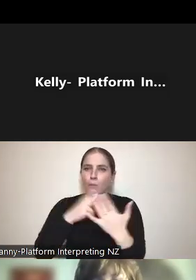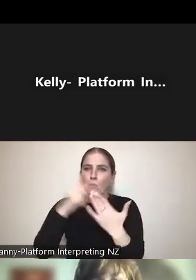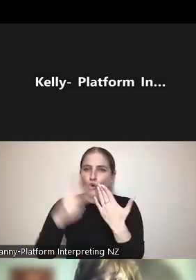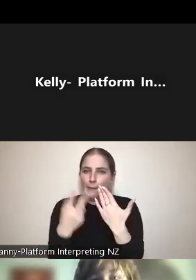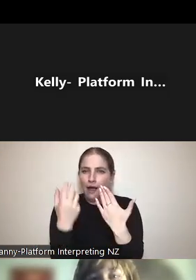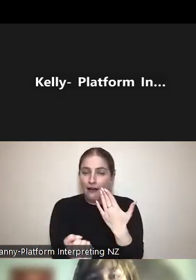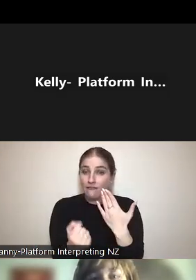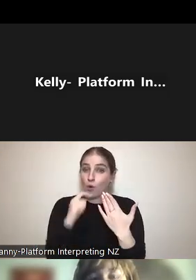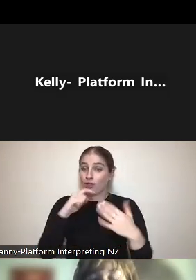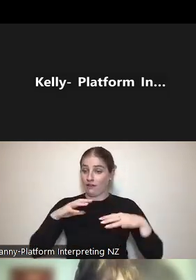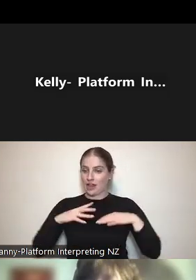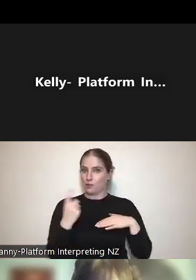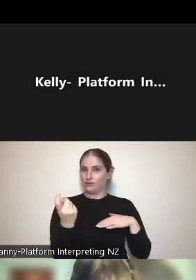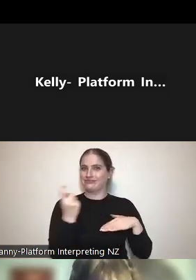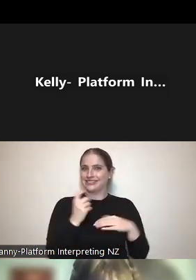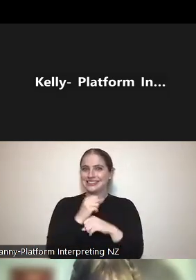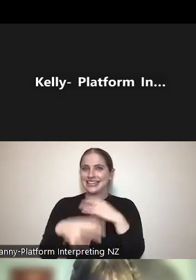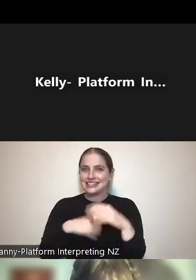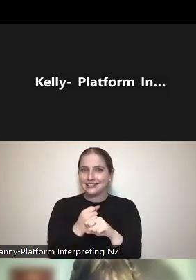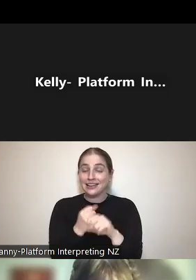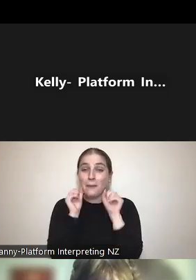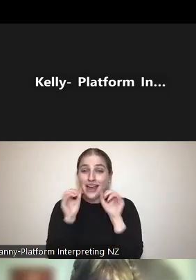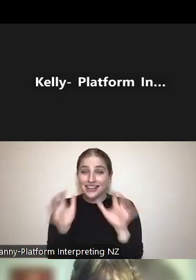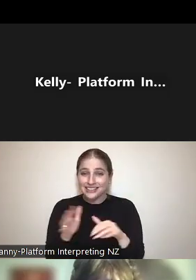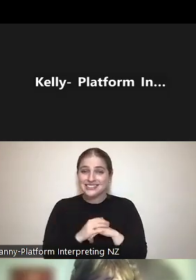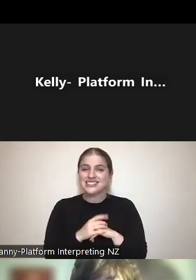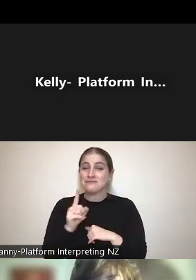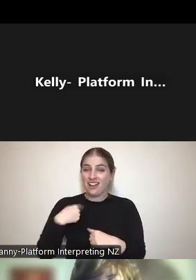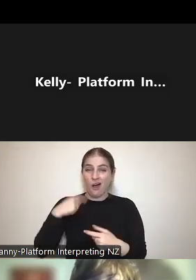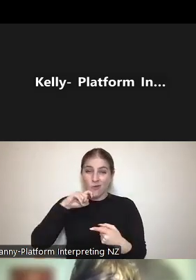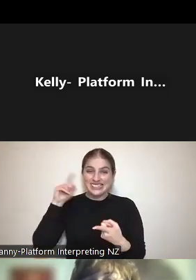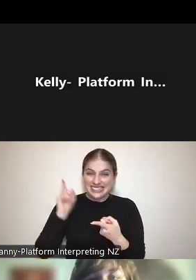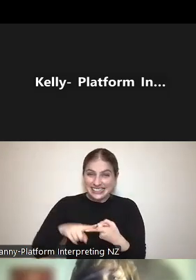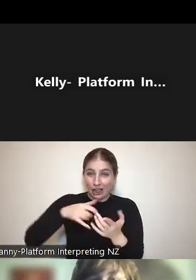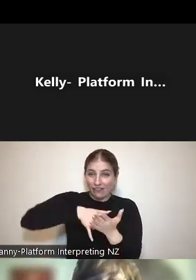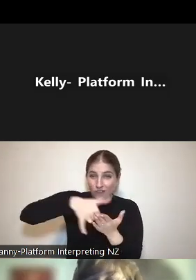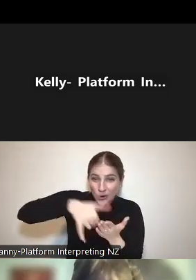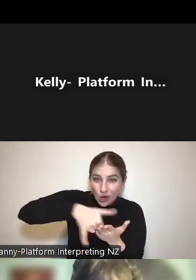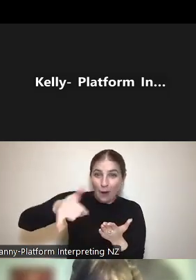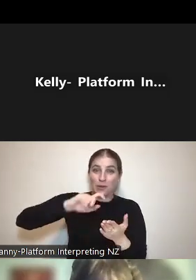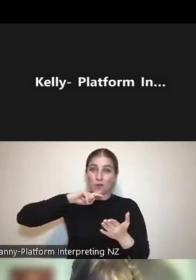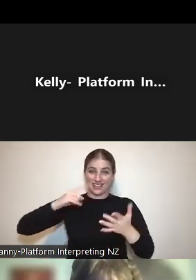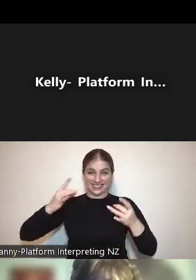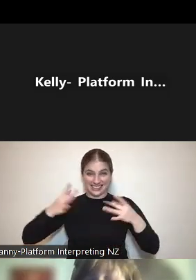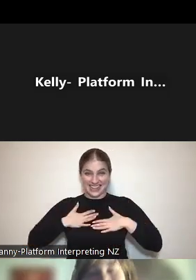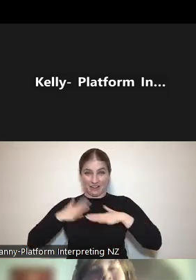coming, which is amazing. But I still will photocopy and deliver if needed. Very happy to do that.